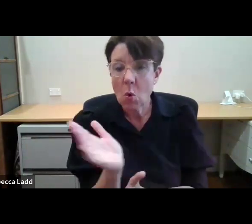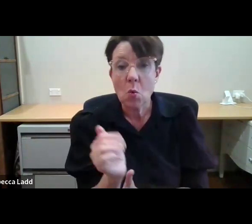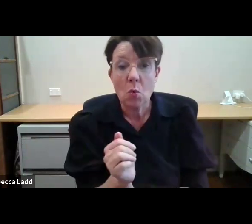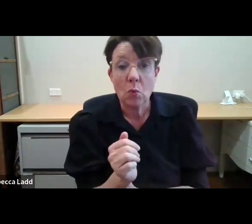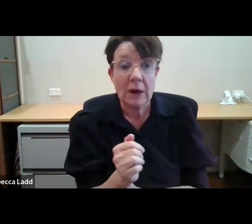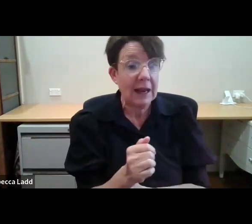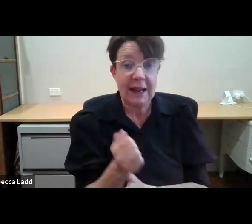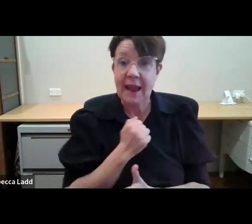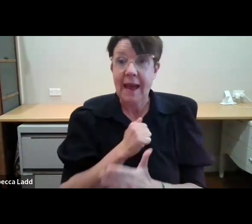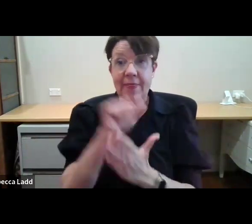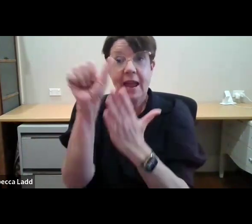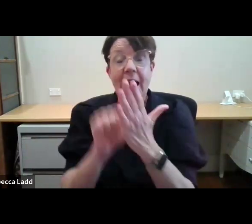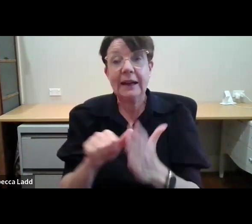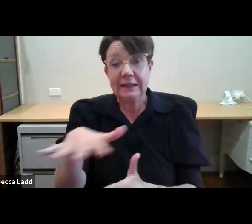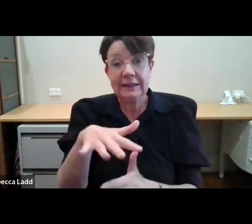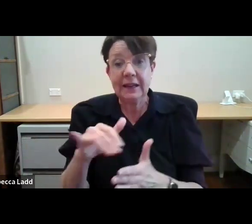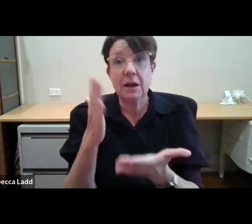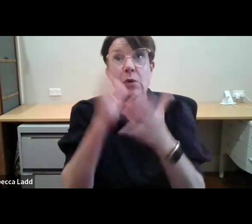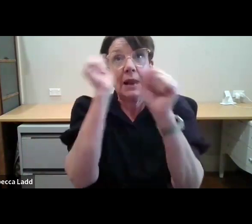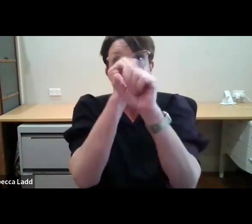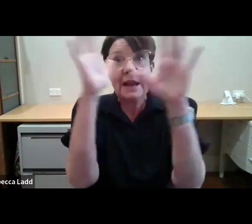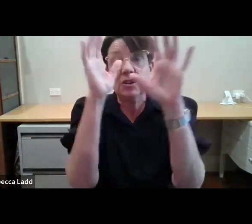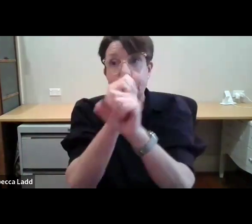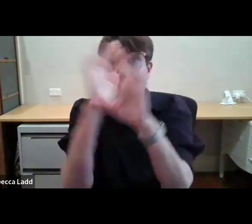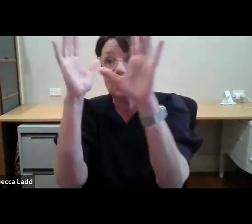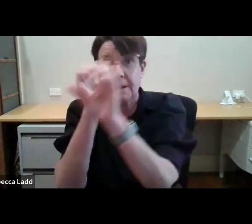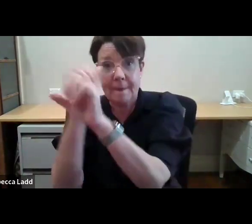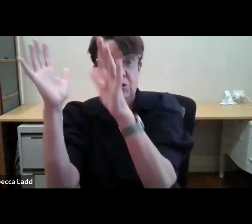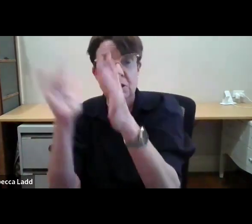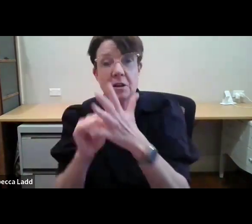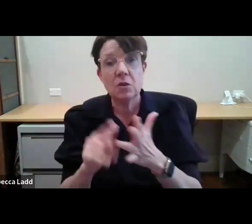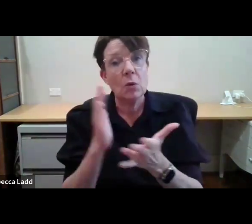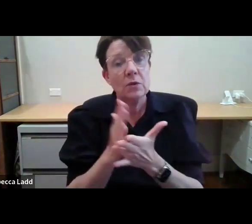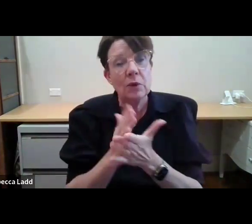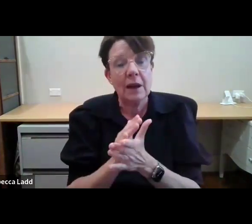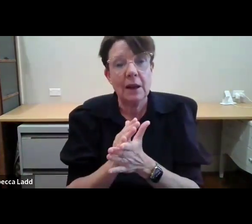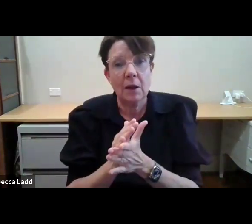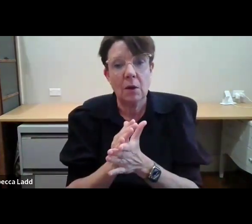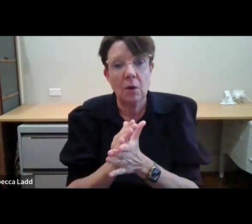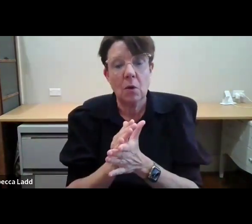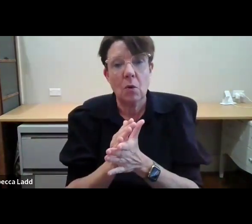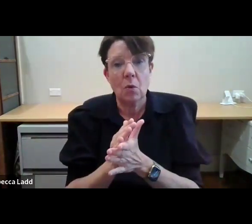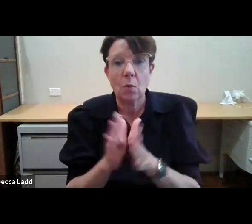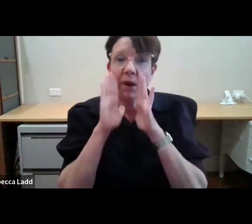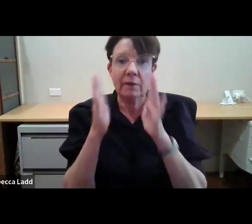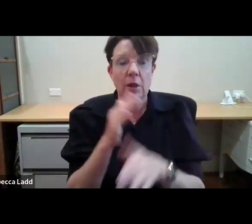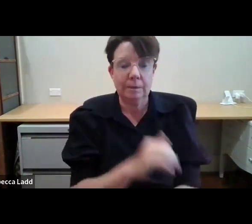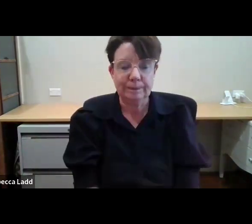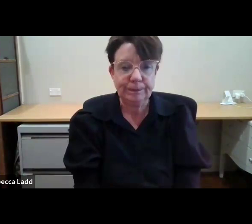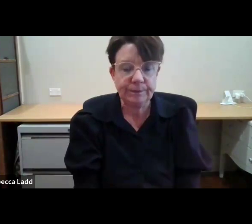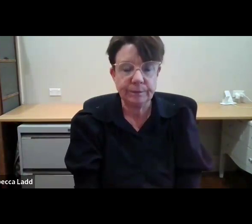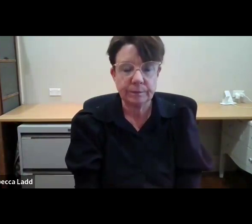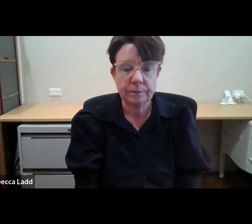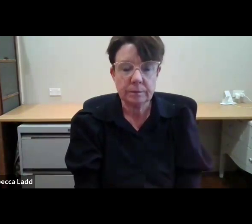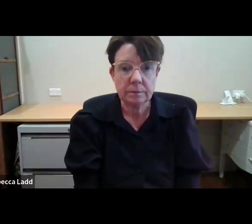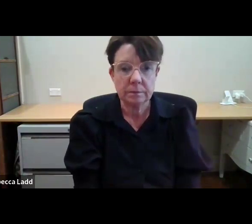rs.